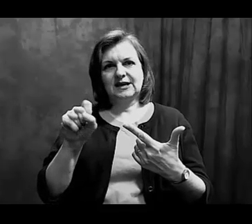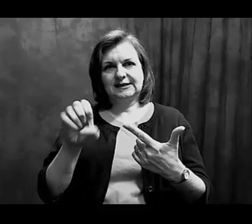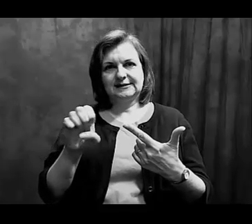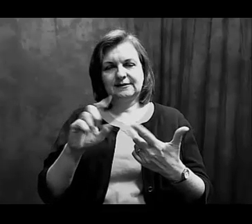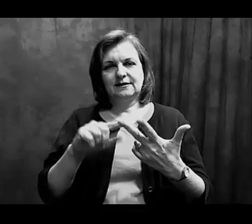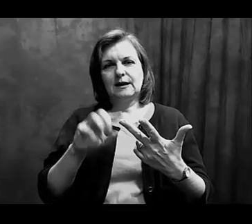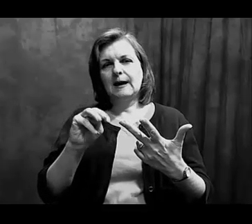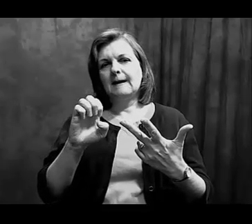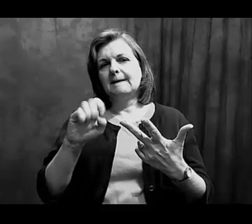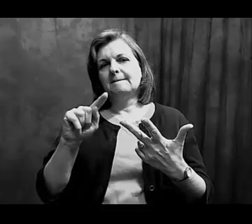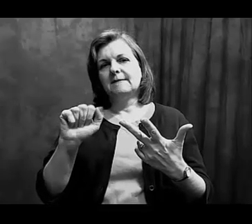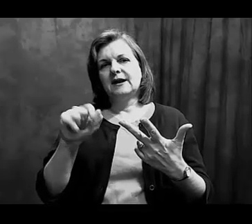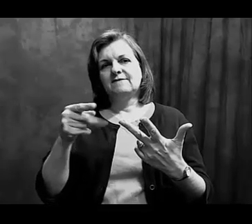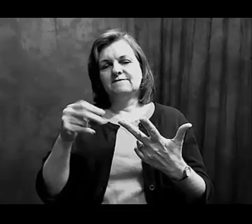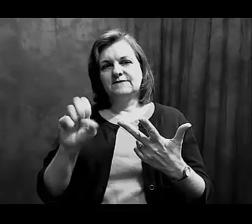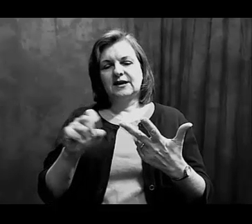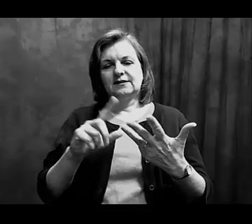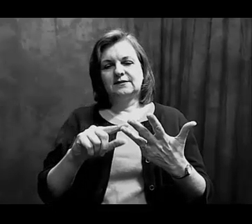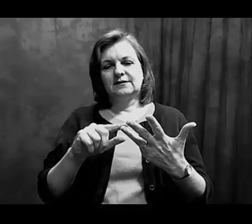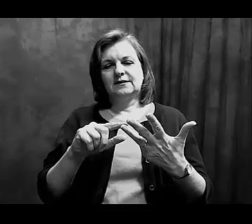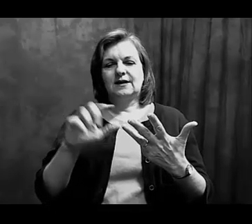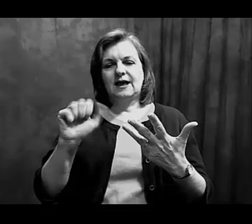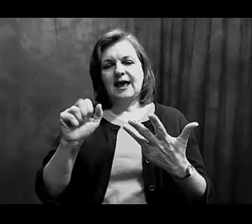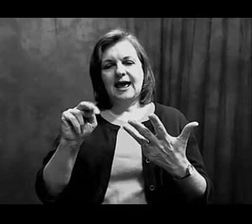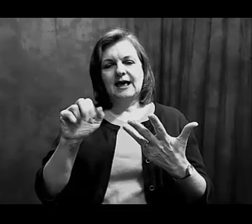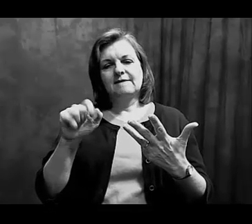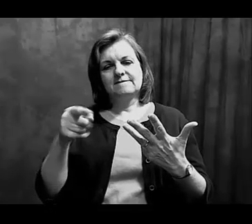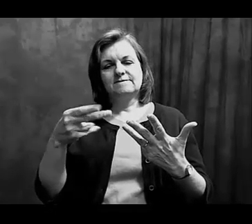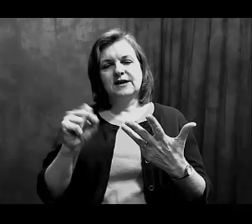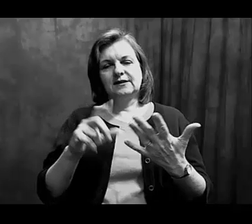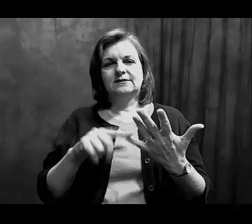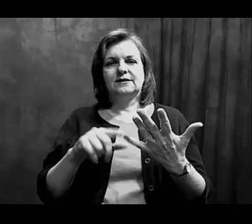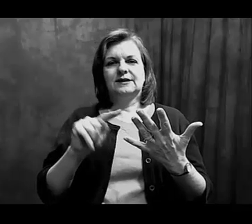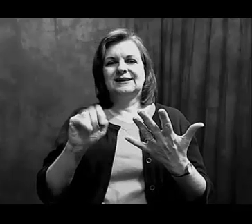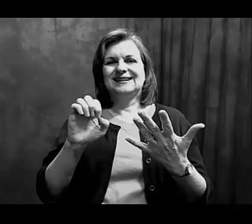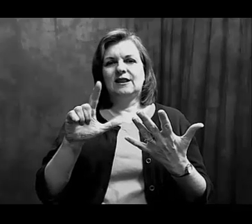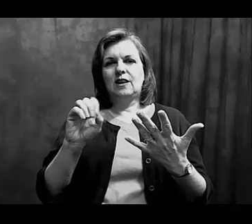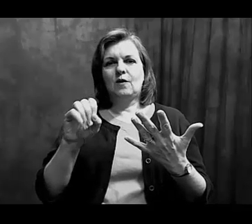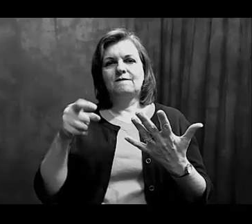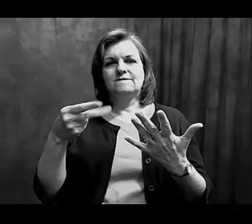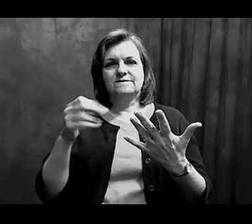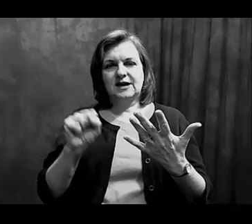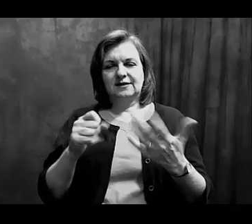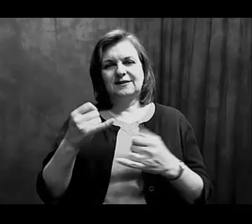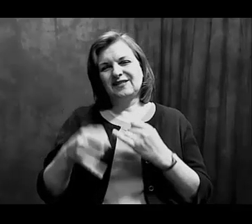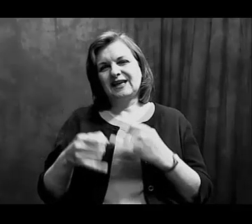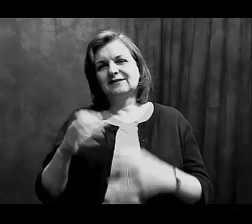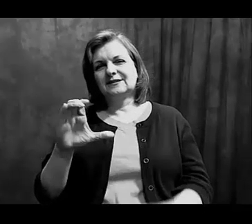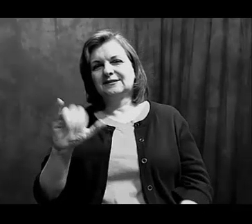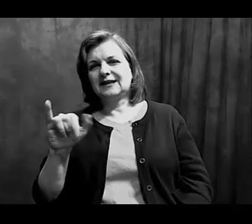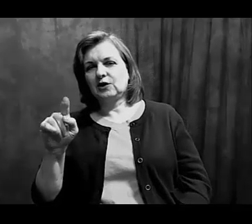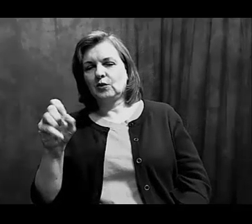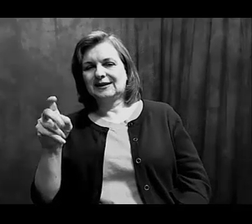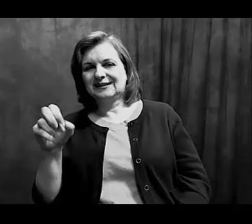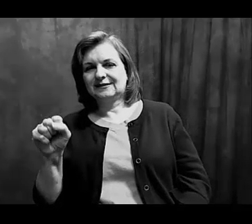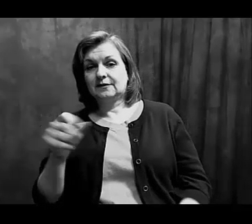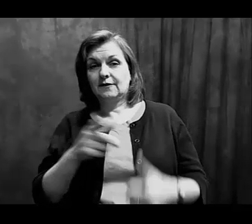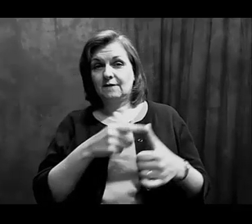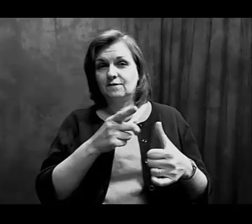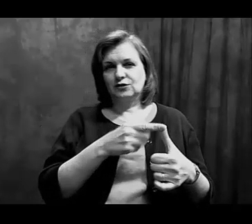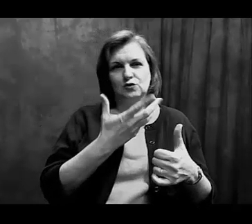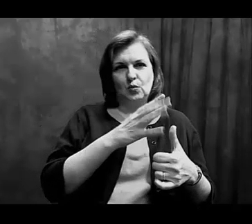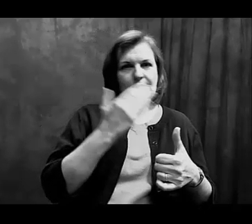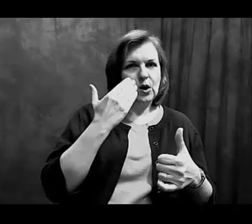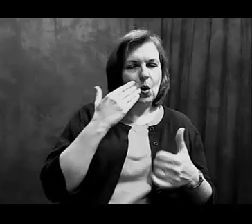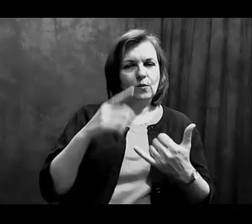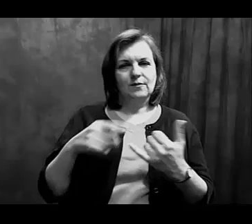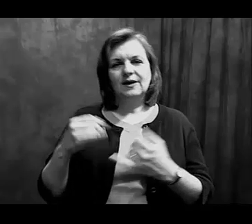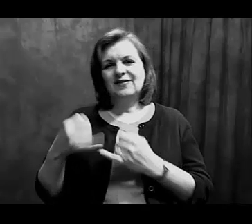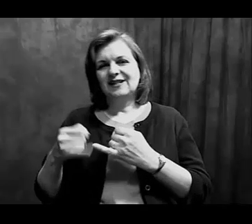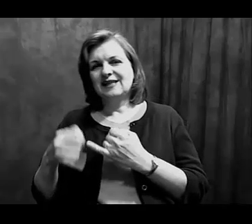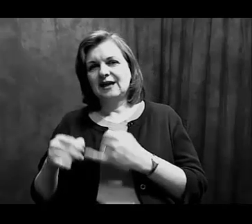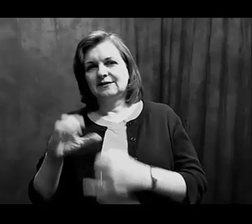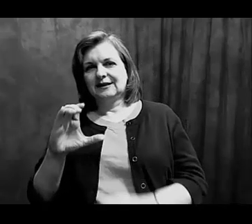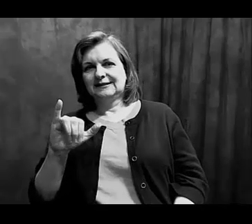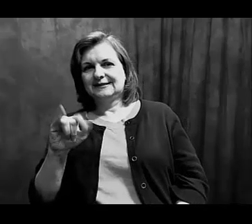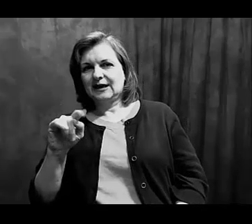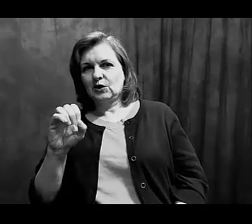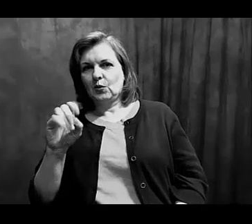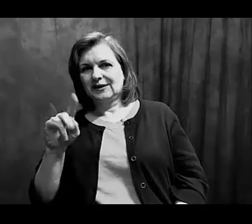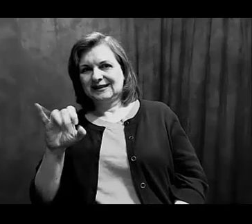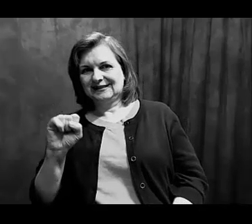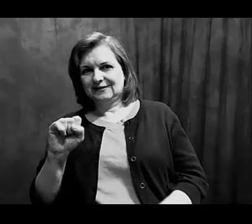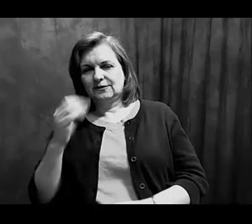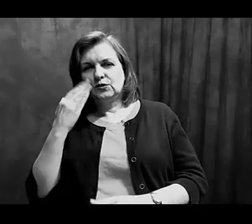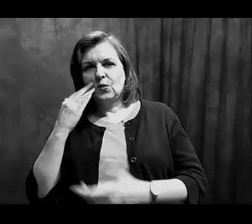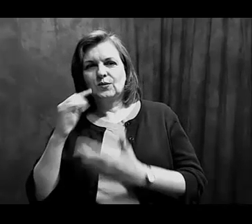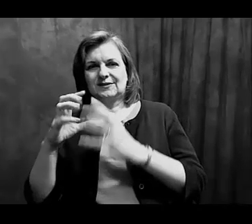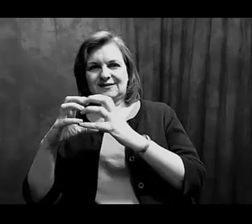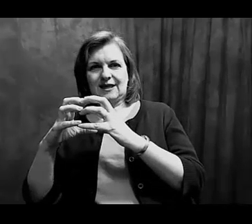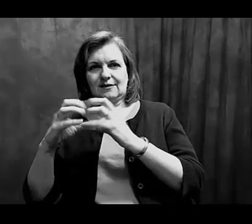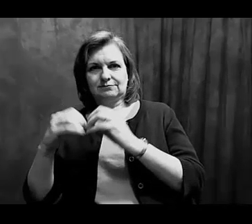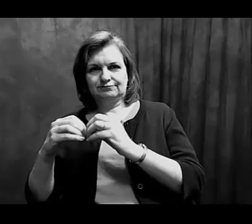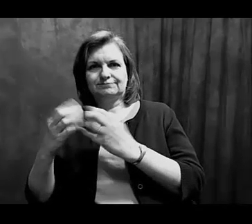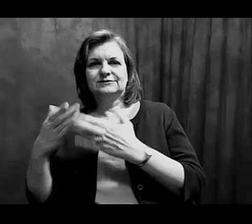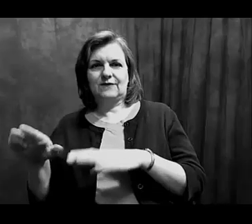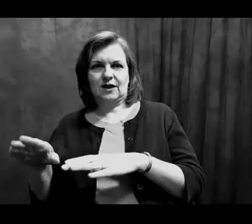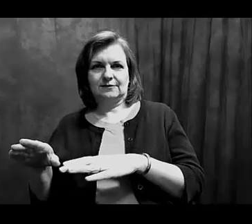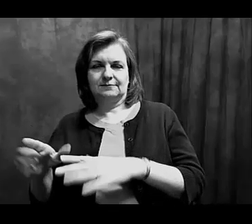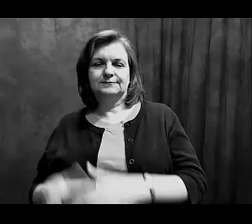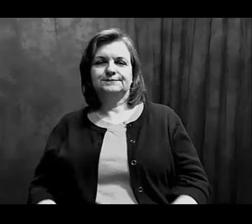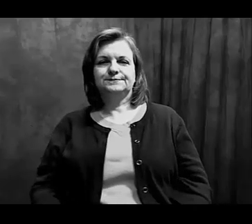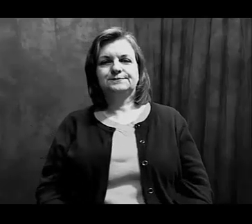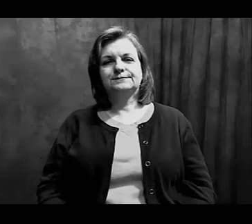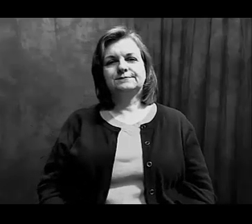metaphase - anaphase - telophase and cytokinesis - one of these you already know all cytokinesis we said is cell division